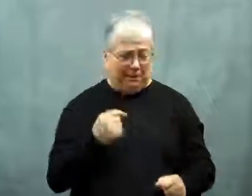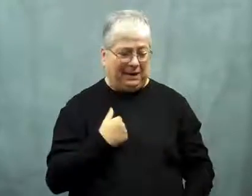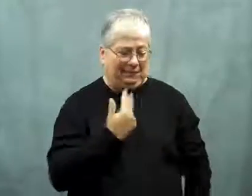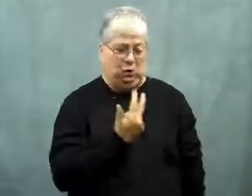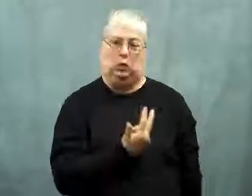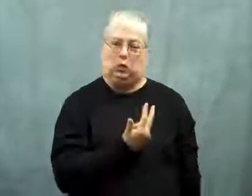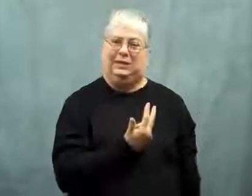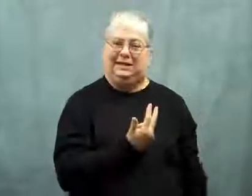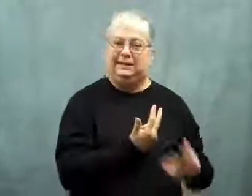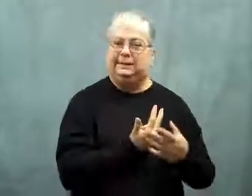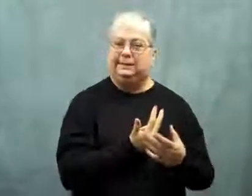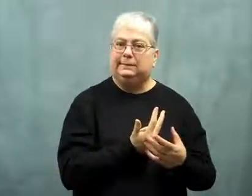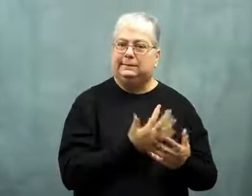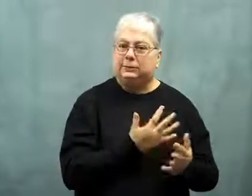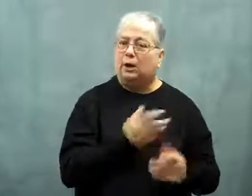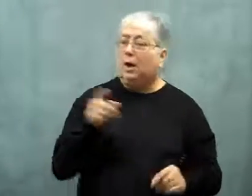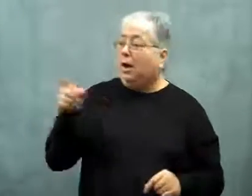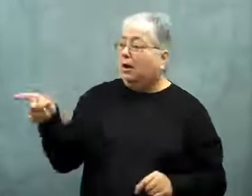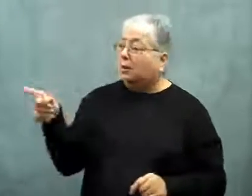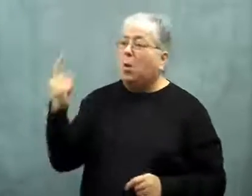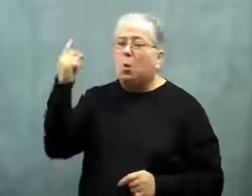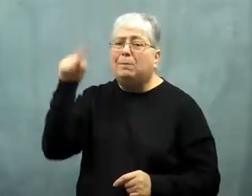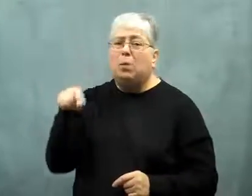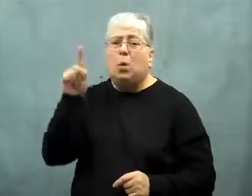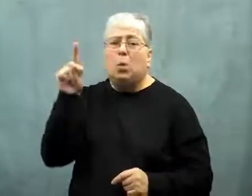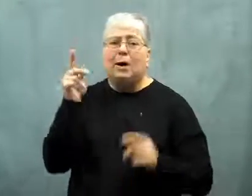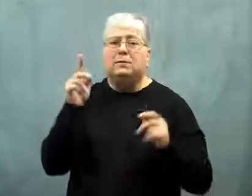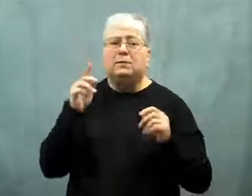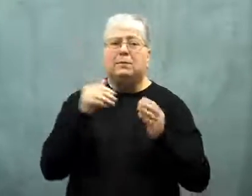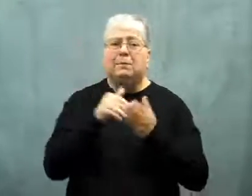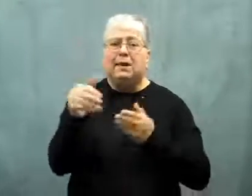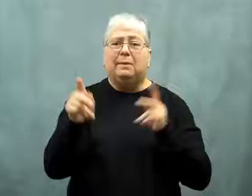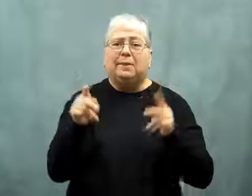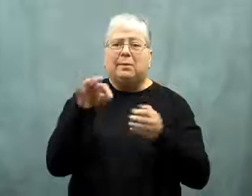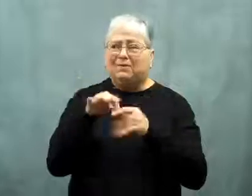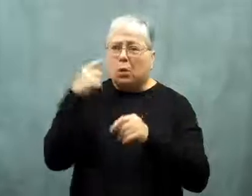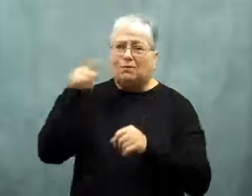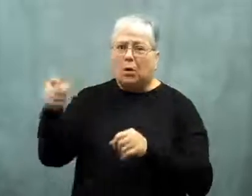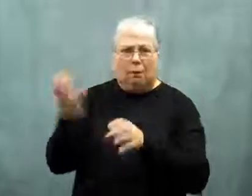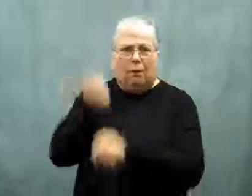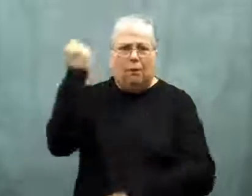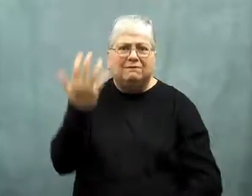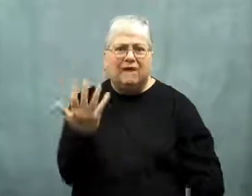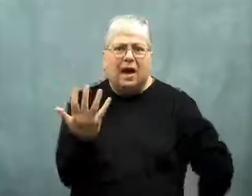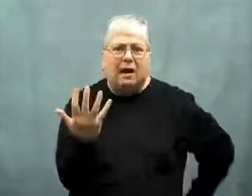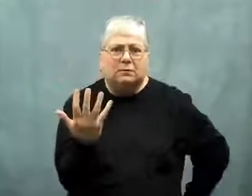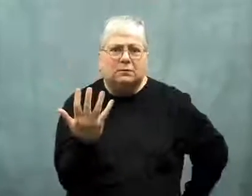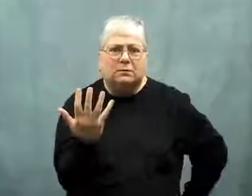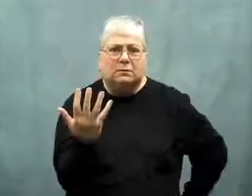That candidate won three electoral votes. The second candidate had 1.1 million total votes but got five electoral votes.